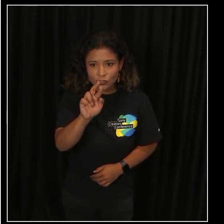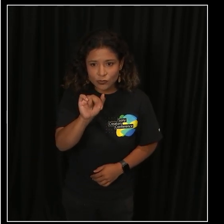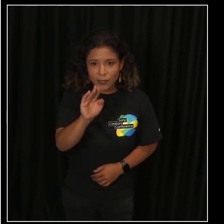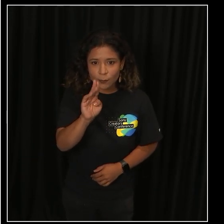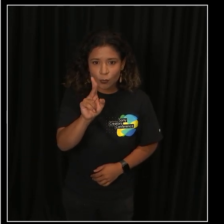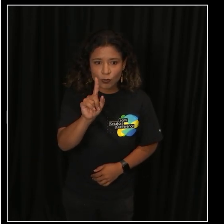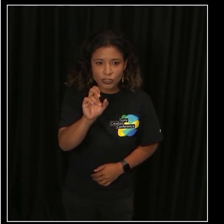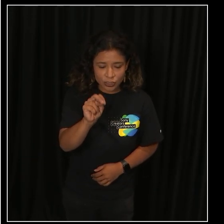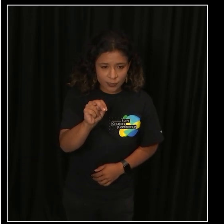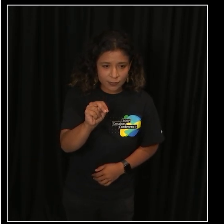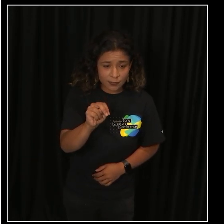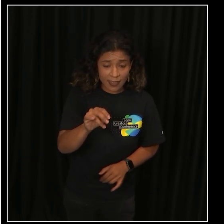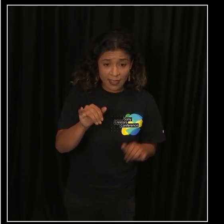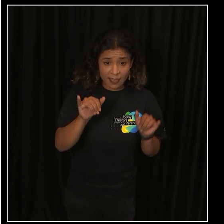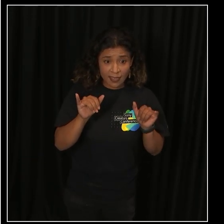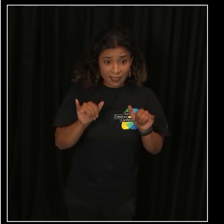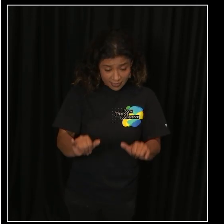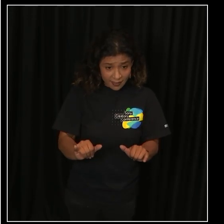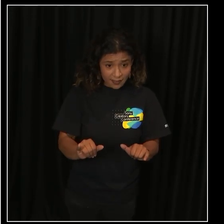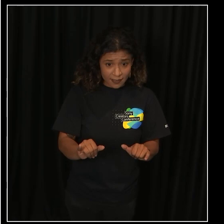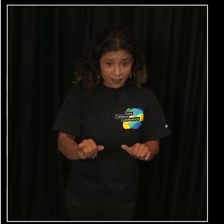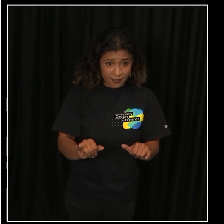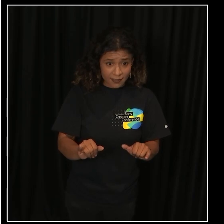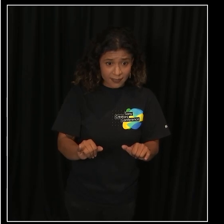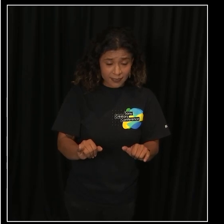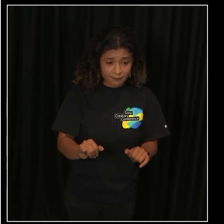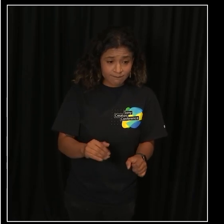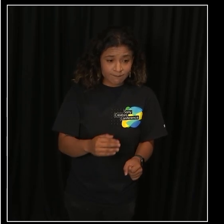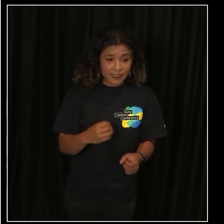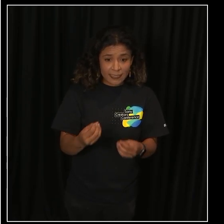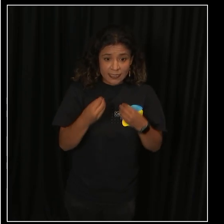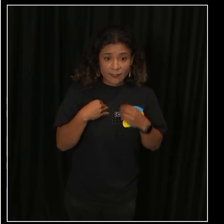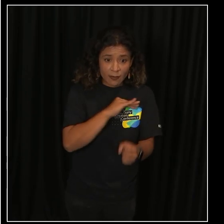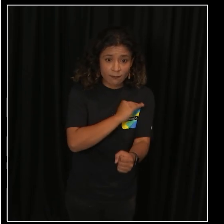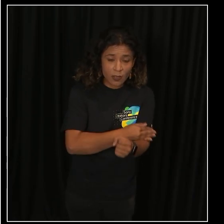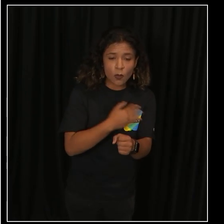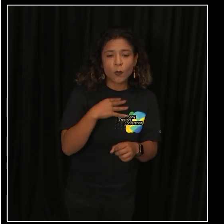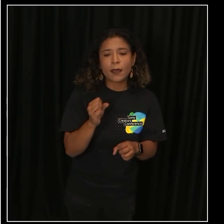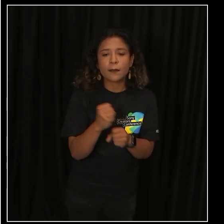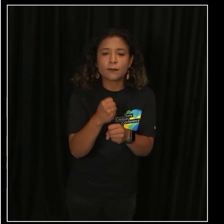This enable us to reproduce a rich presentation of the sky.